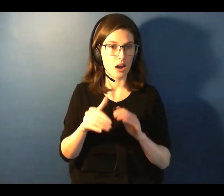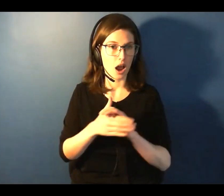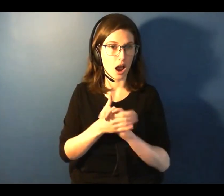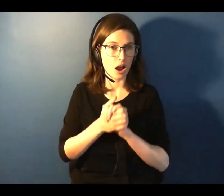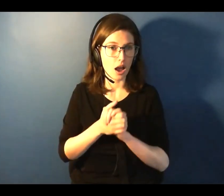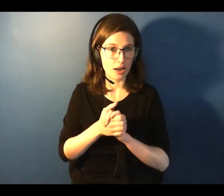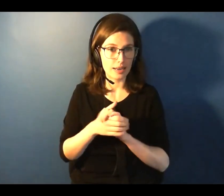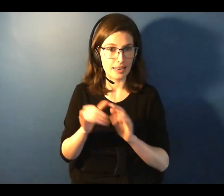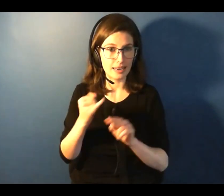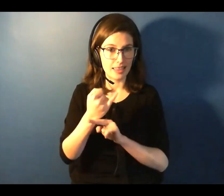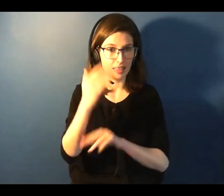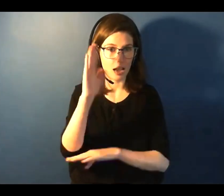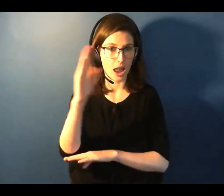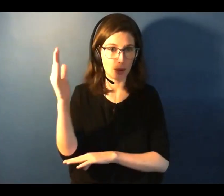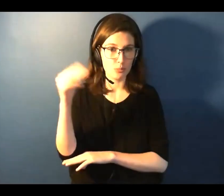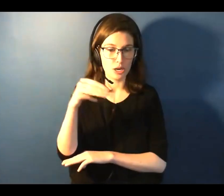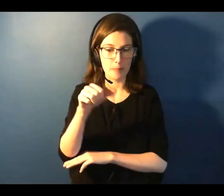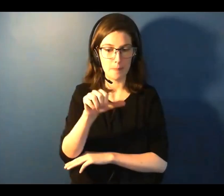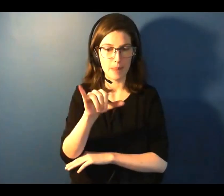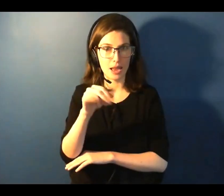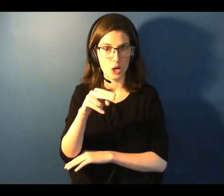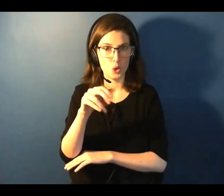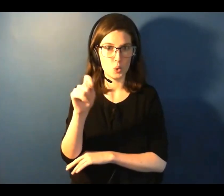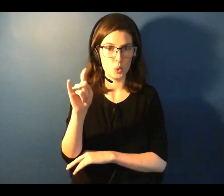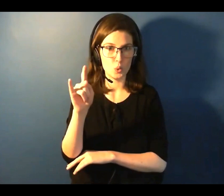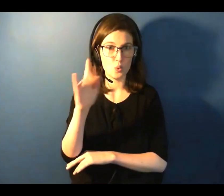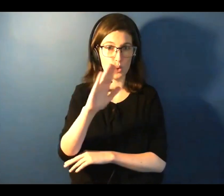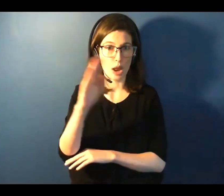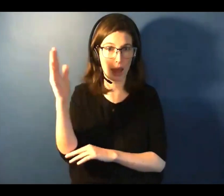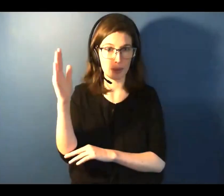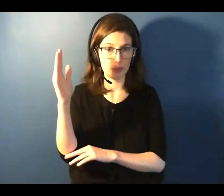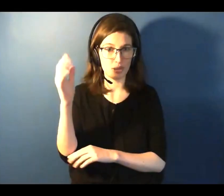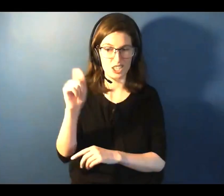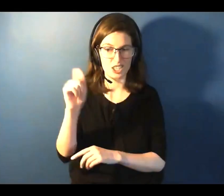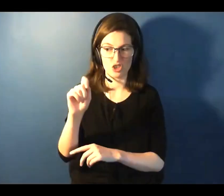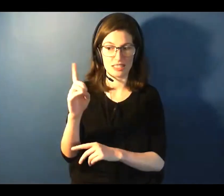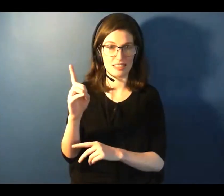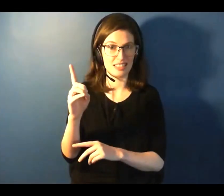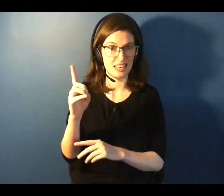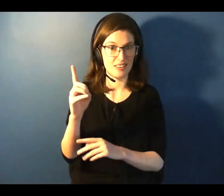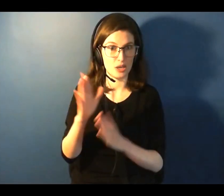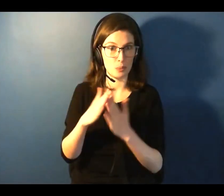is located, so you have some homework to do after this video around stage directions and